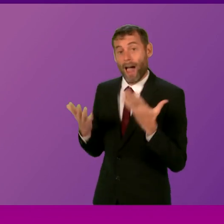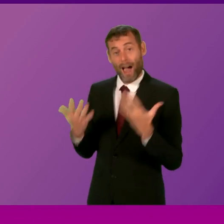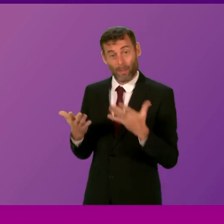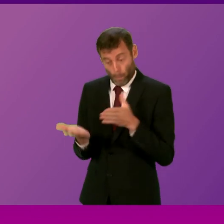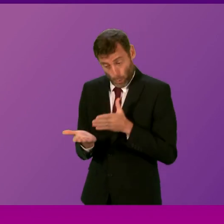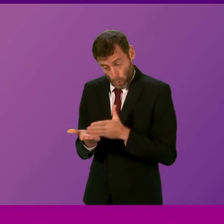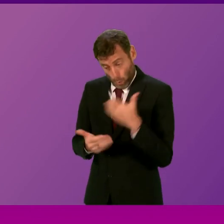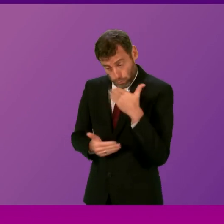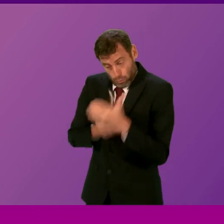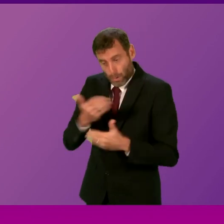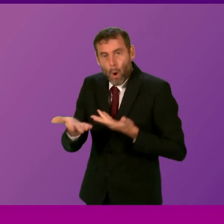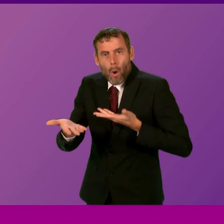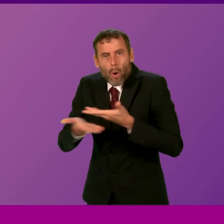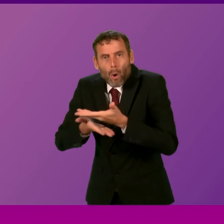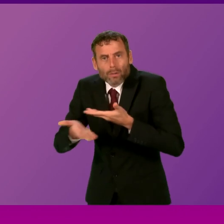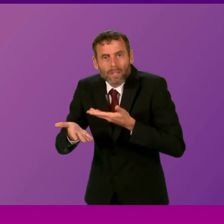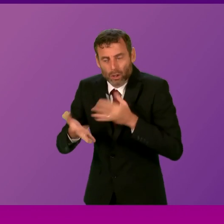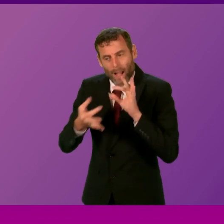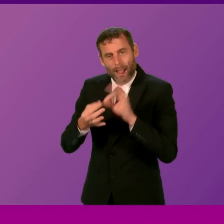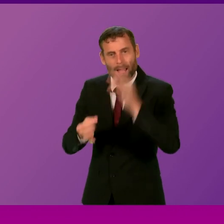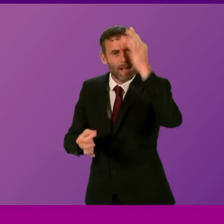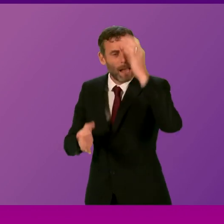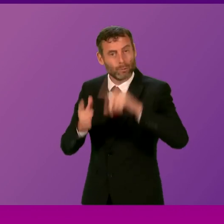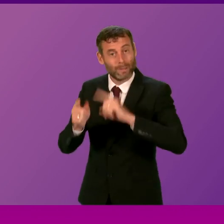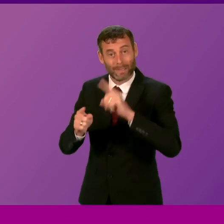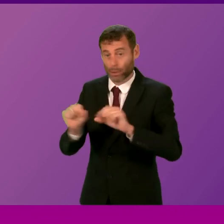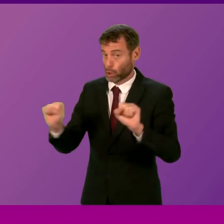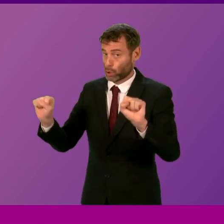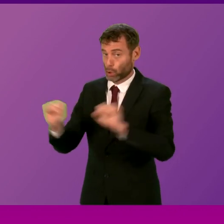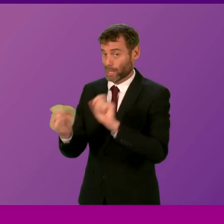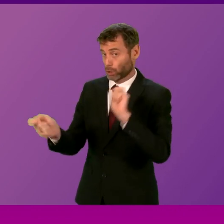made in terms of council tax increases. He should not be saying to the people